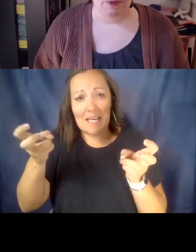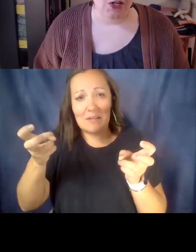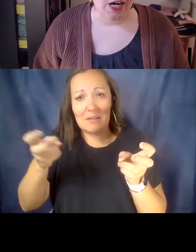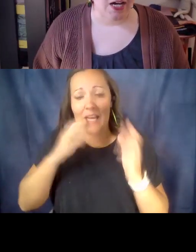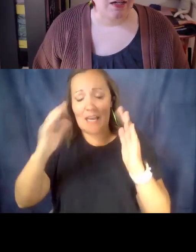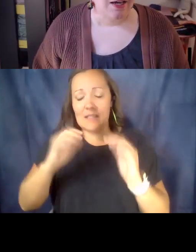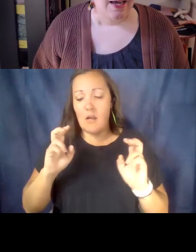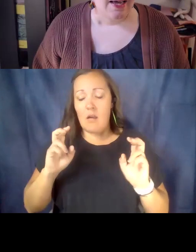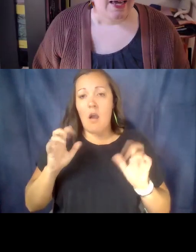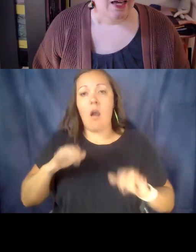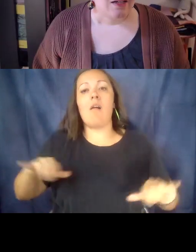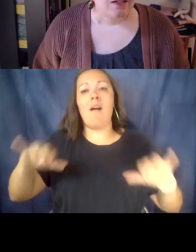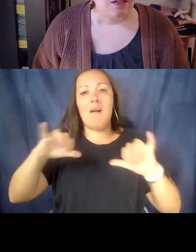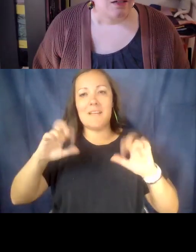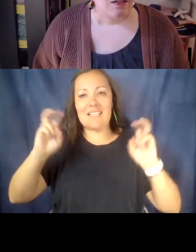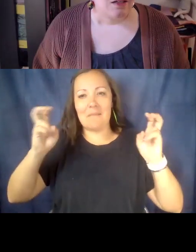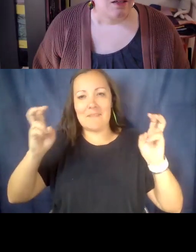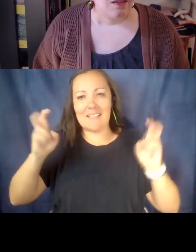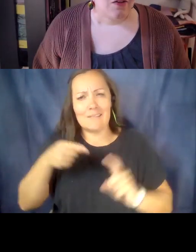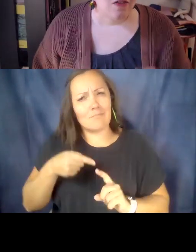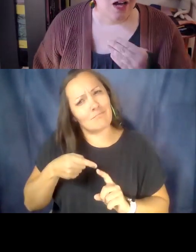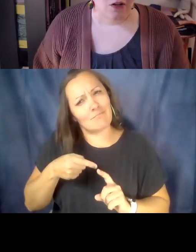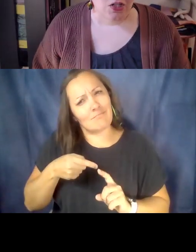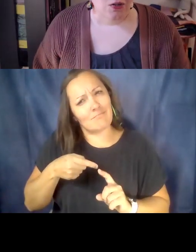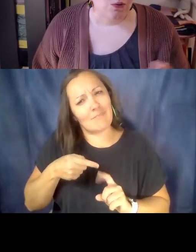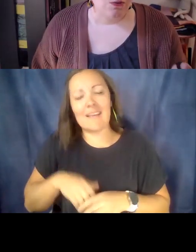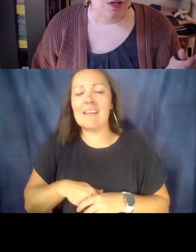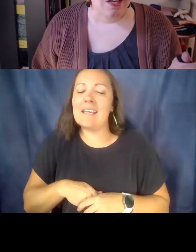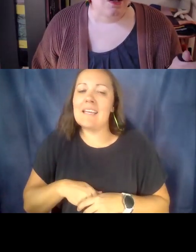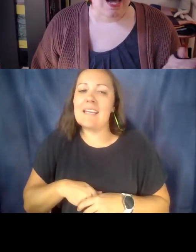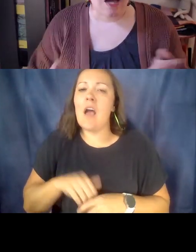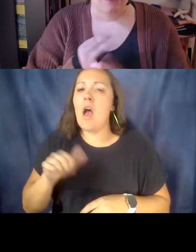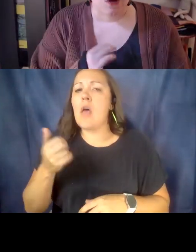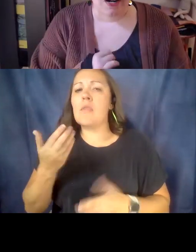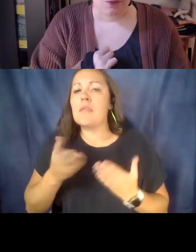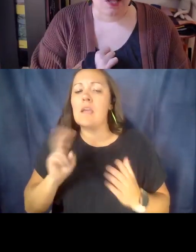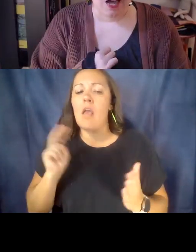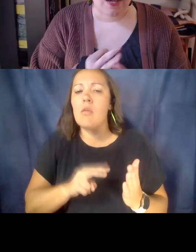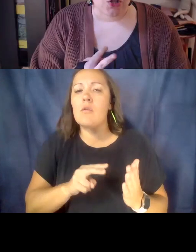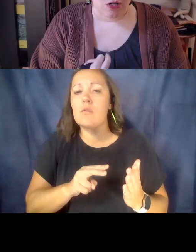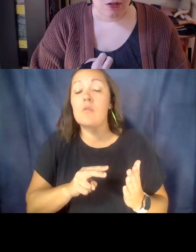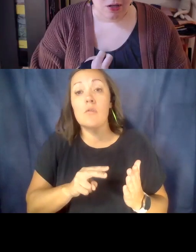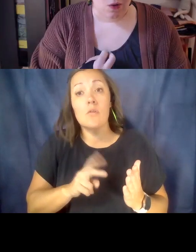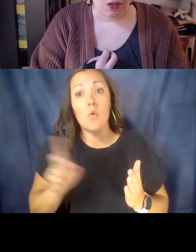page heading, and the other thing I look to once I look at where I am in the navigation and with the